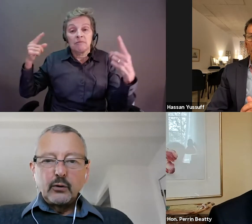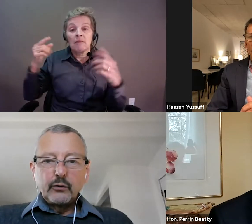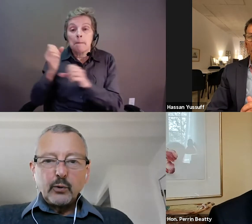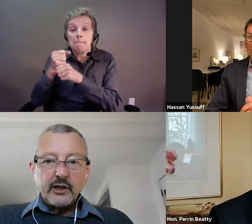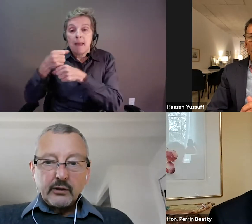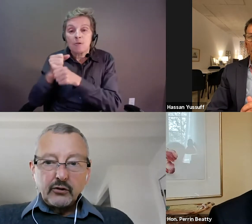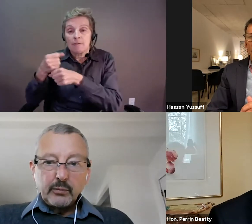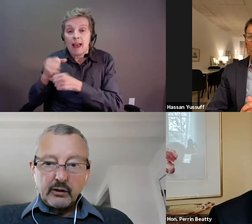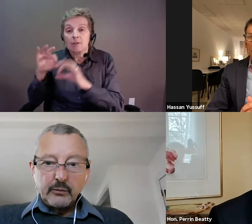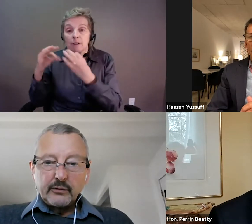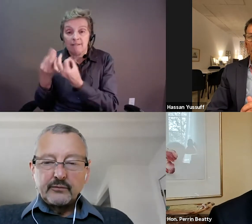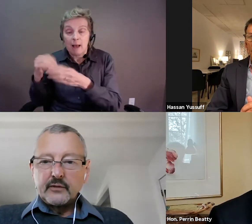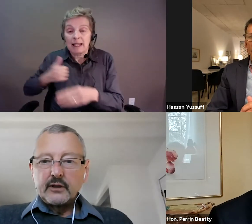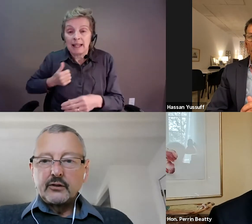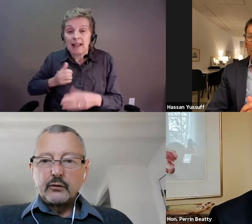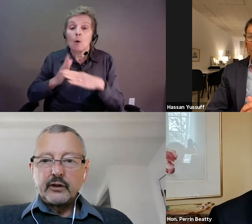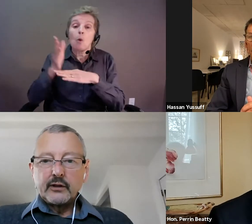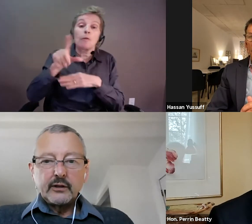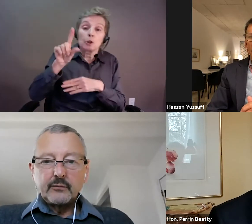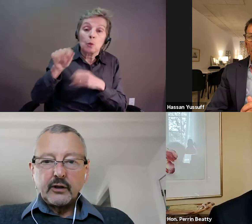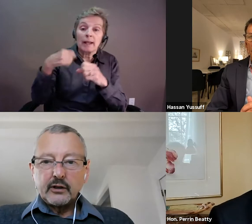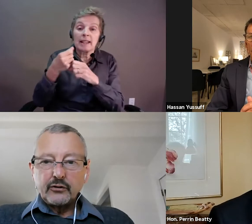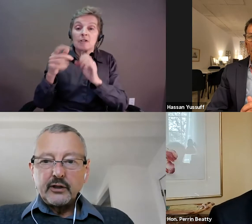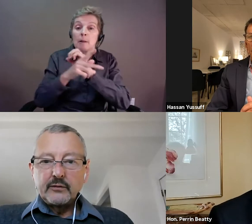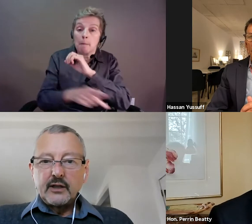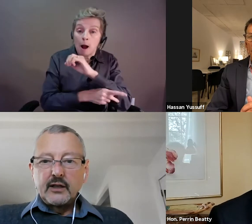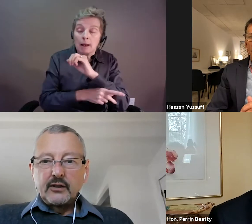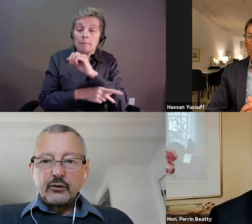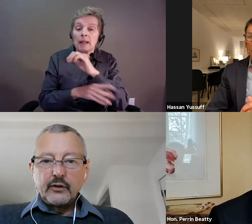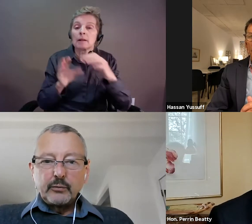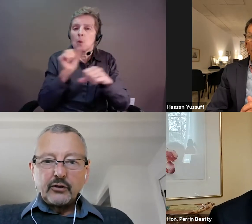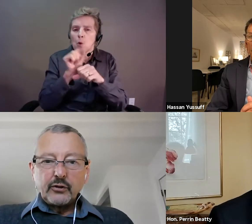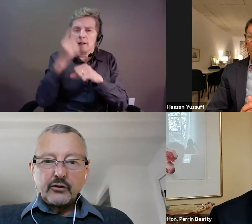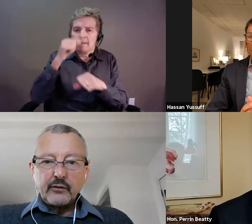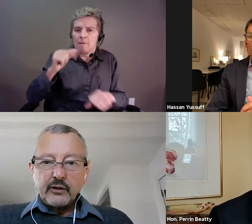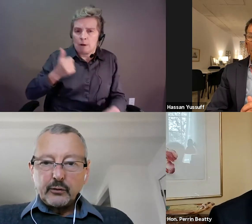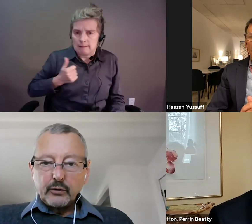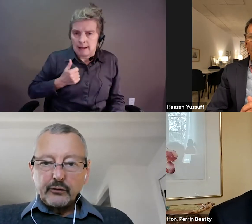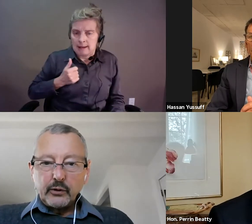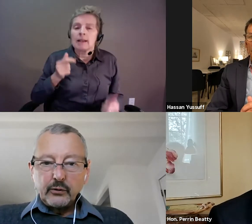over 20 years in parliament serving our country, served as Minister in seven different portfolios.